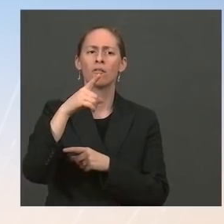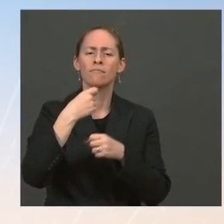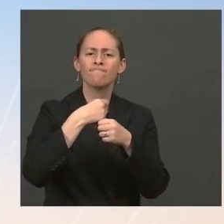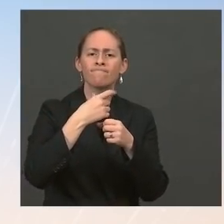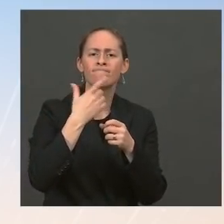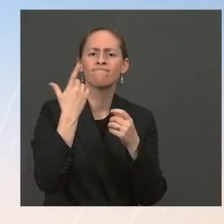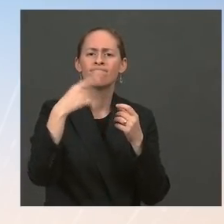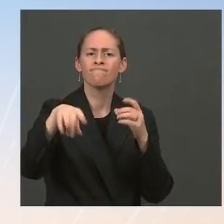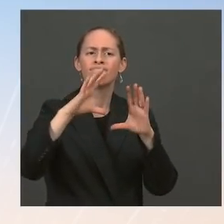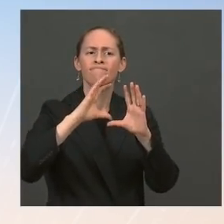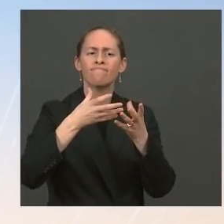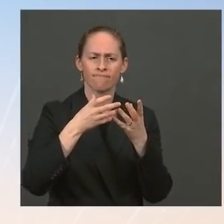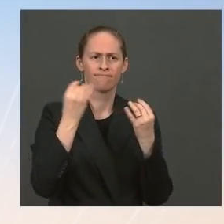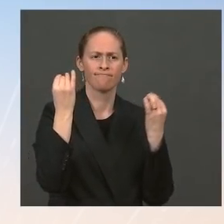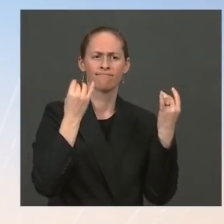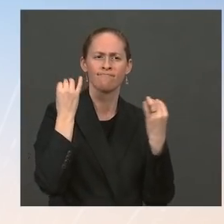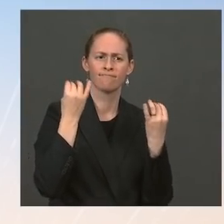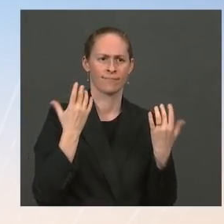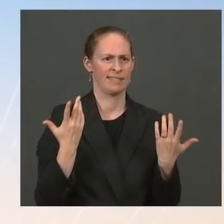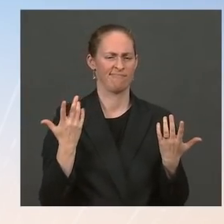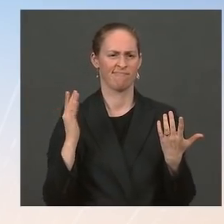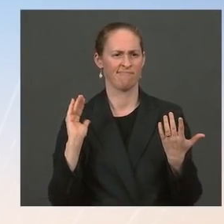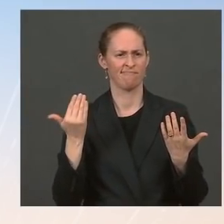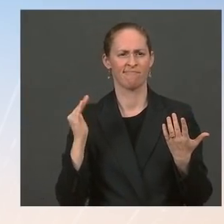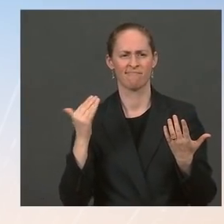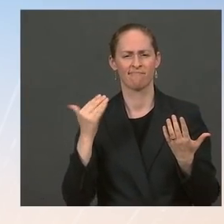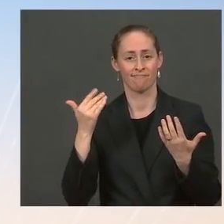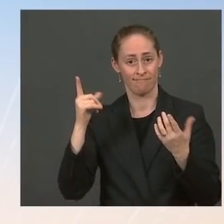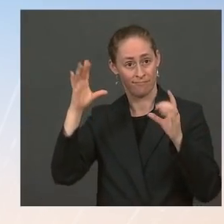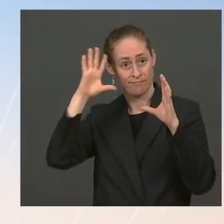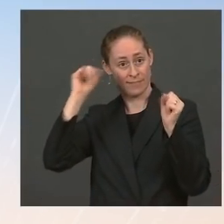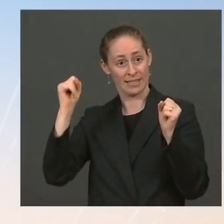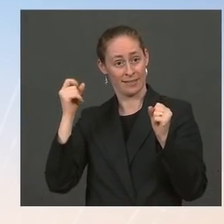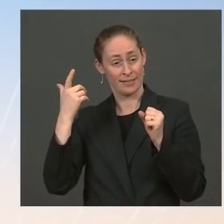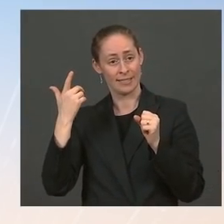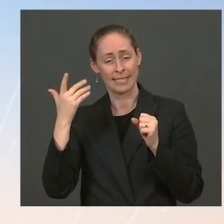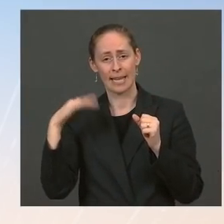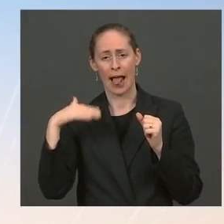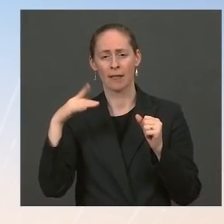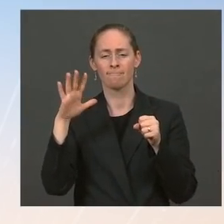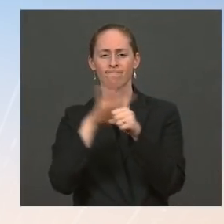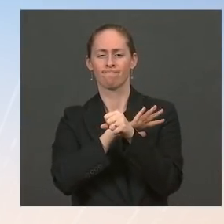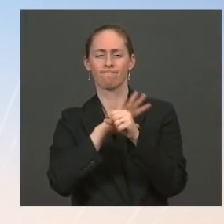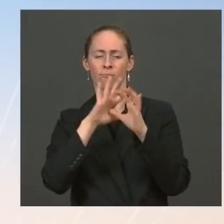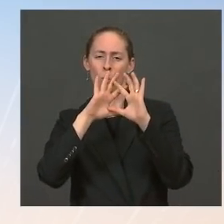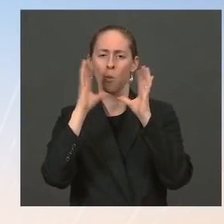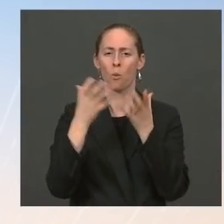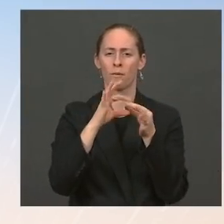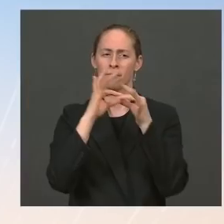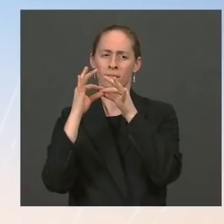has a cohesive immigration policy, and that's contributed to the higher numbers -- the record numbers that we're seeing at the border.